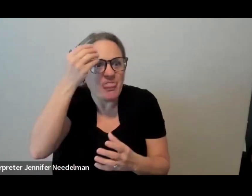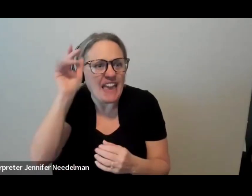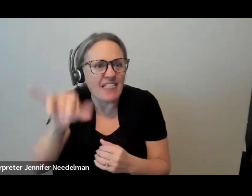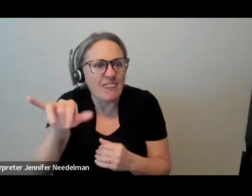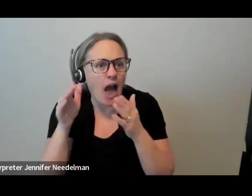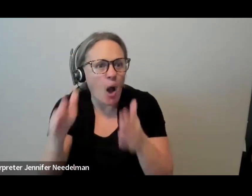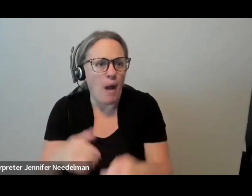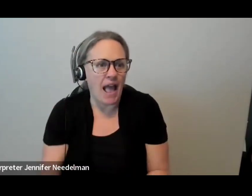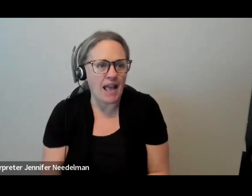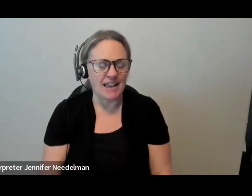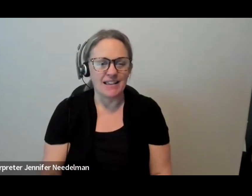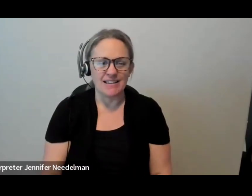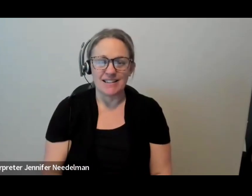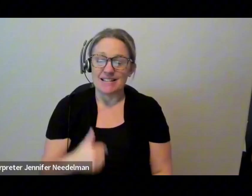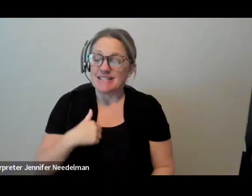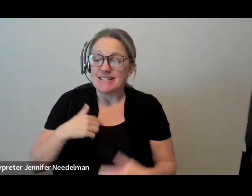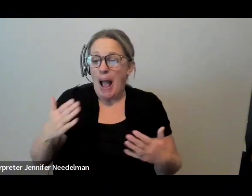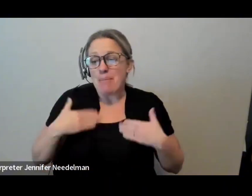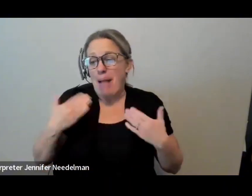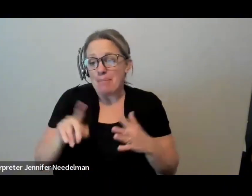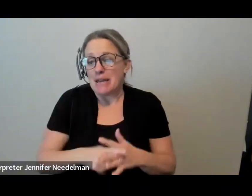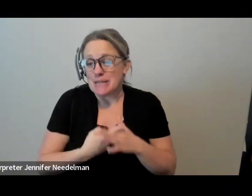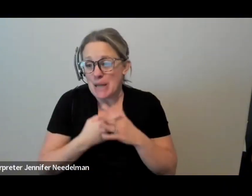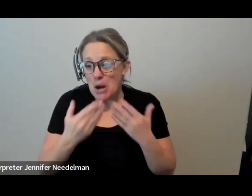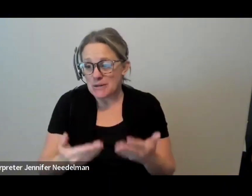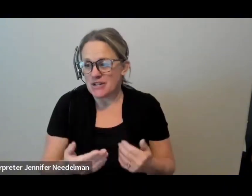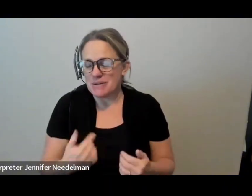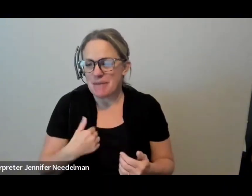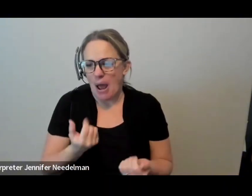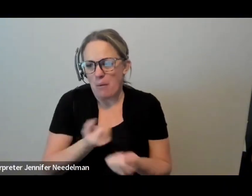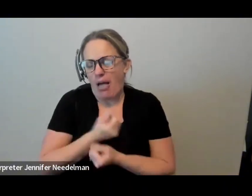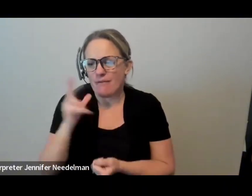I'm happy to jump in to start, but I would love to hear what others have to say.